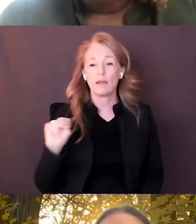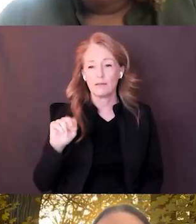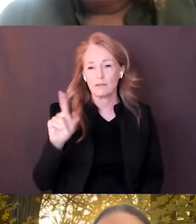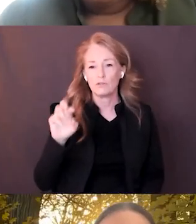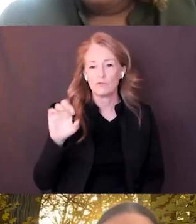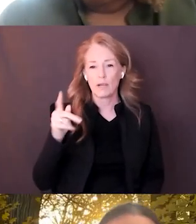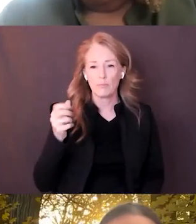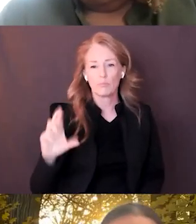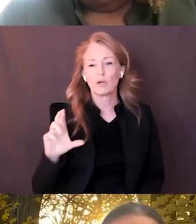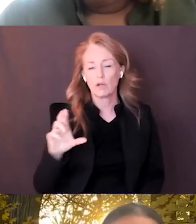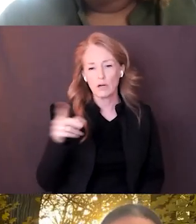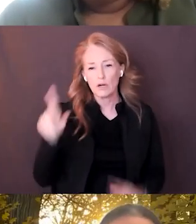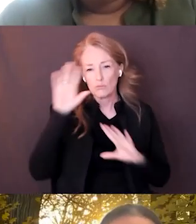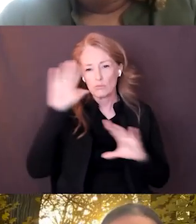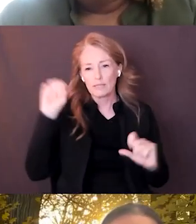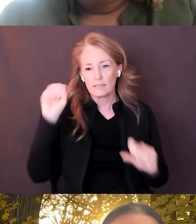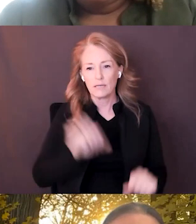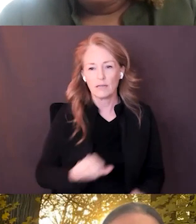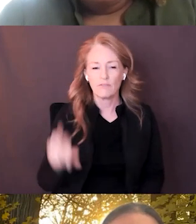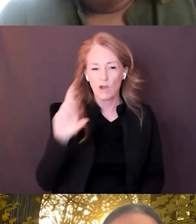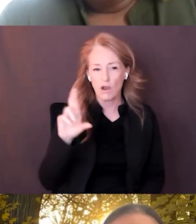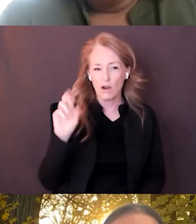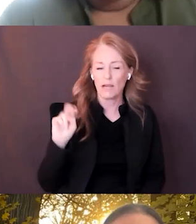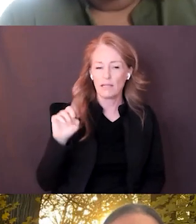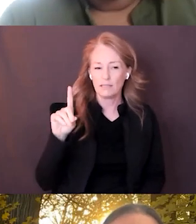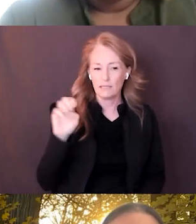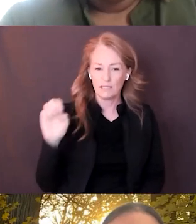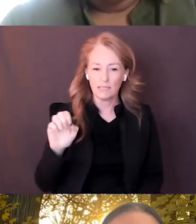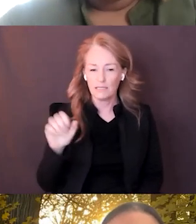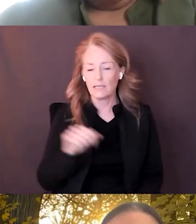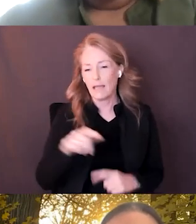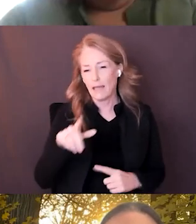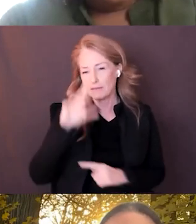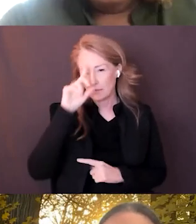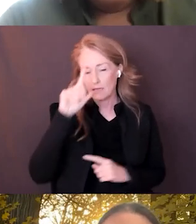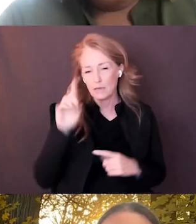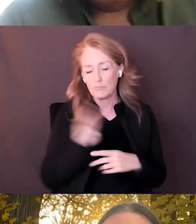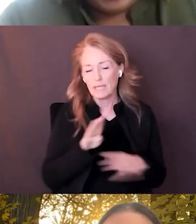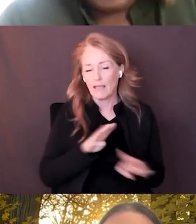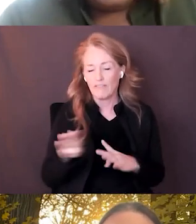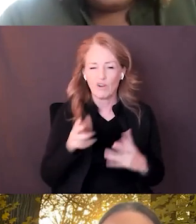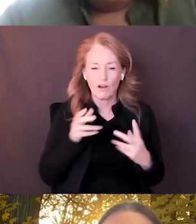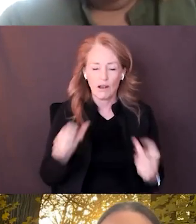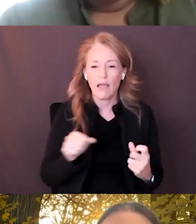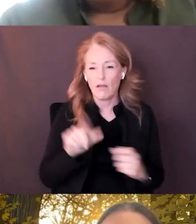PRESIDENT OF R AND D AT BEHAVIORAL HEALTH LINK. SO WE ARE TALKING CRISIS MATH.